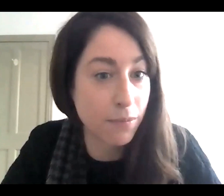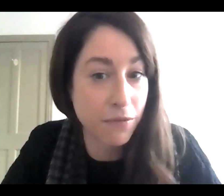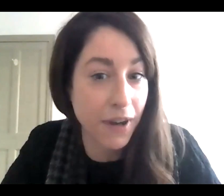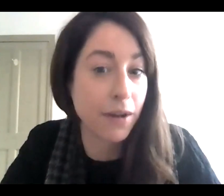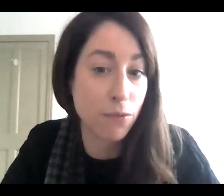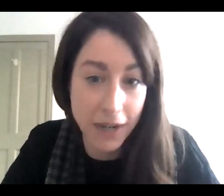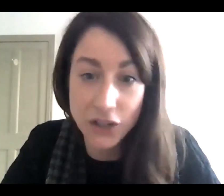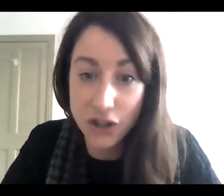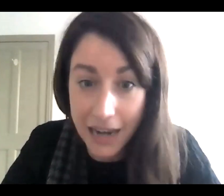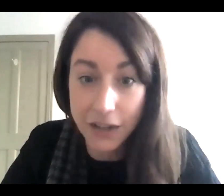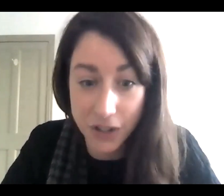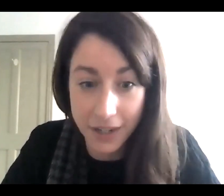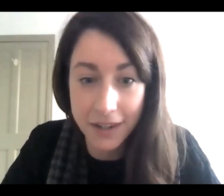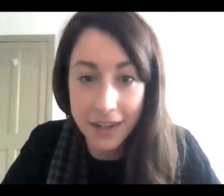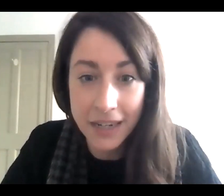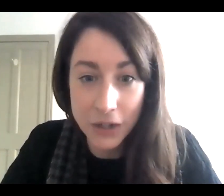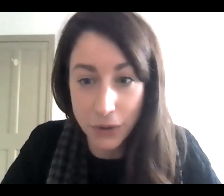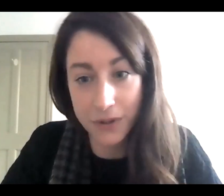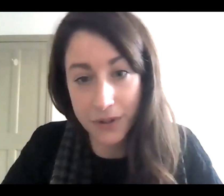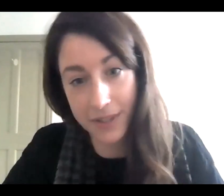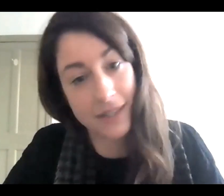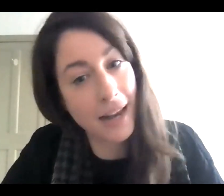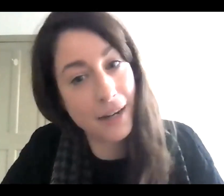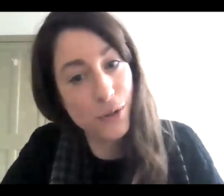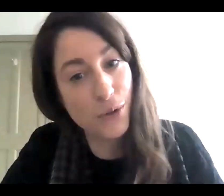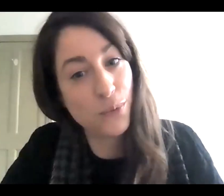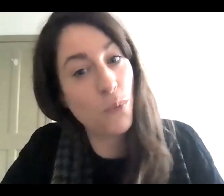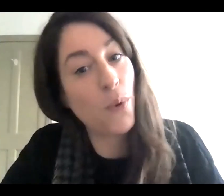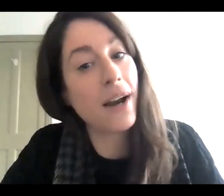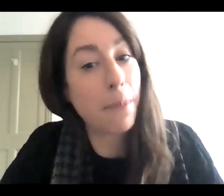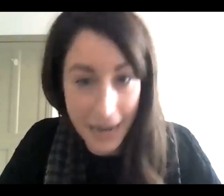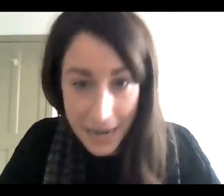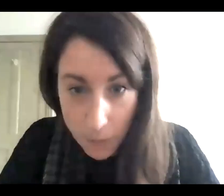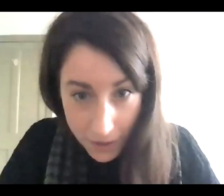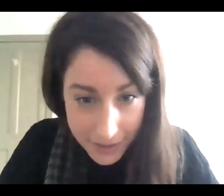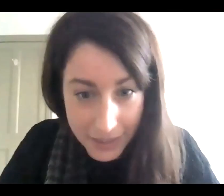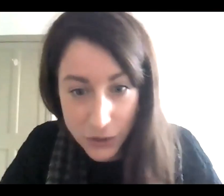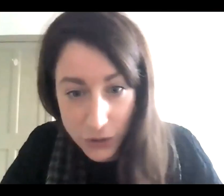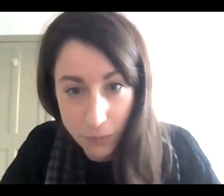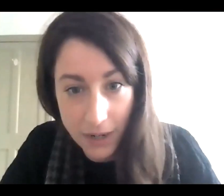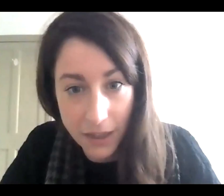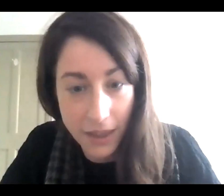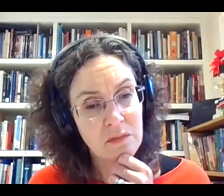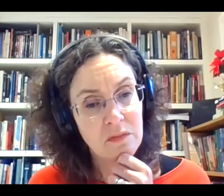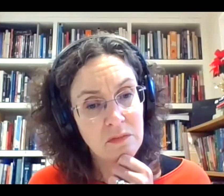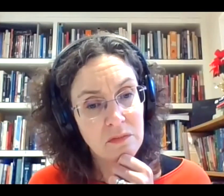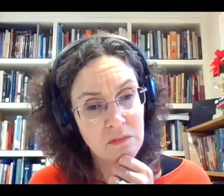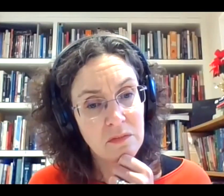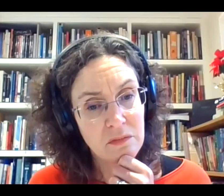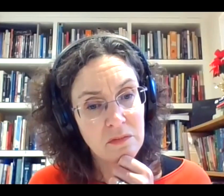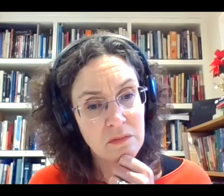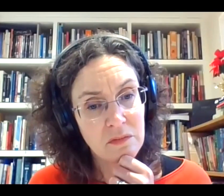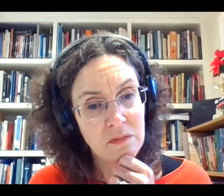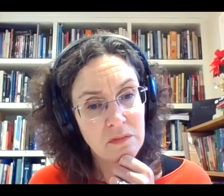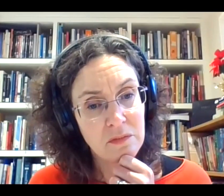it really challenging to understand where the play was and to really think about. I felt